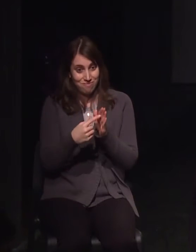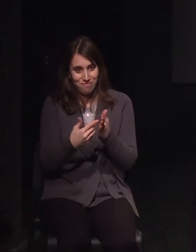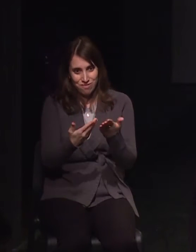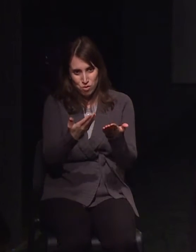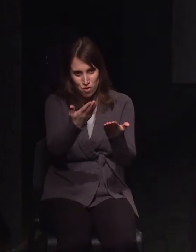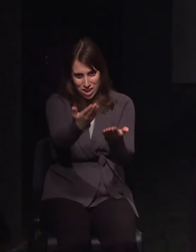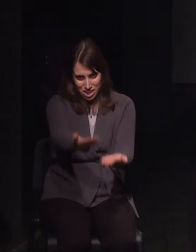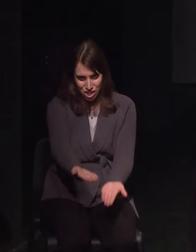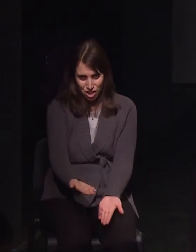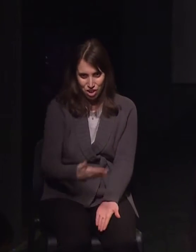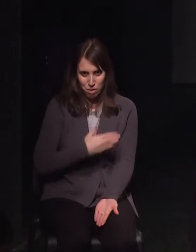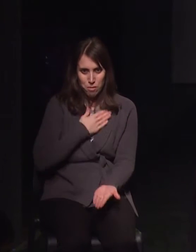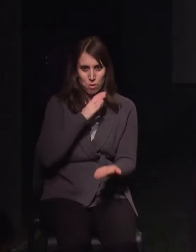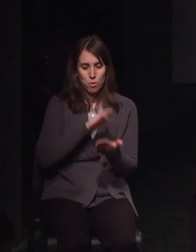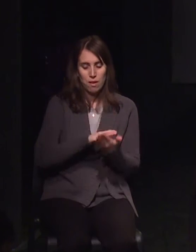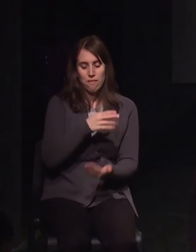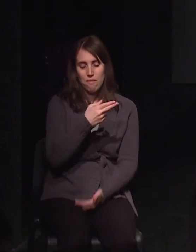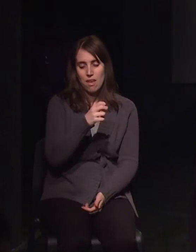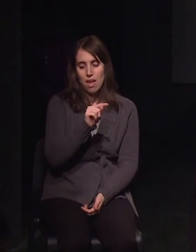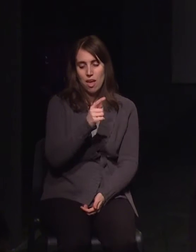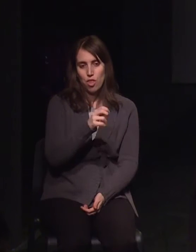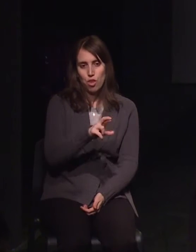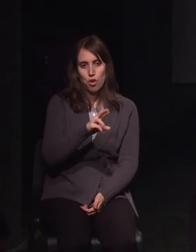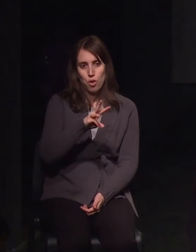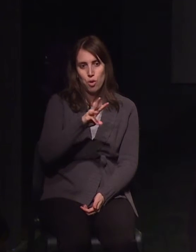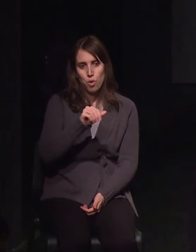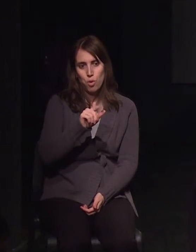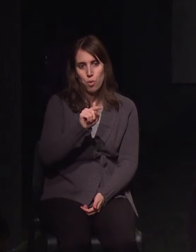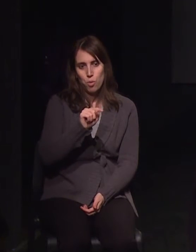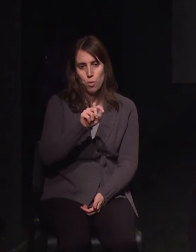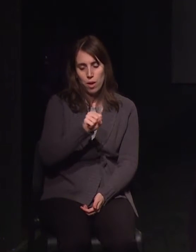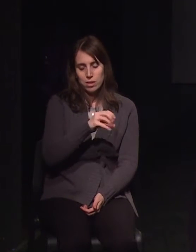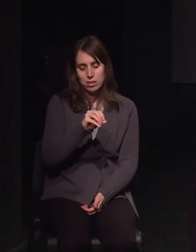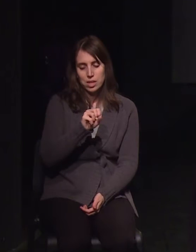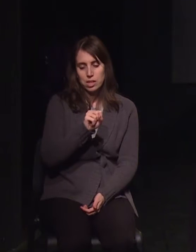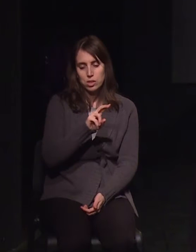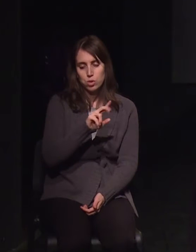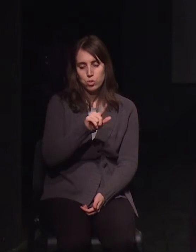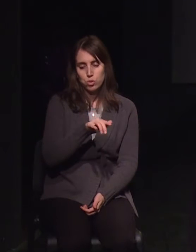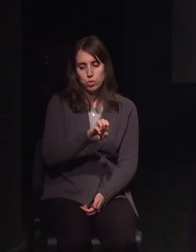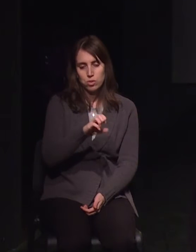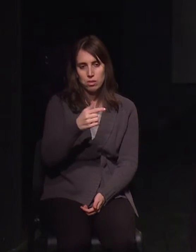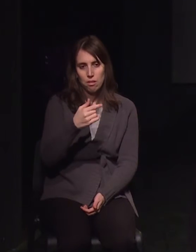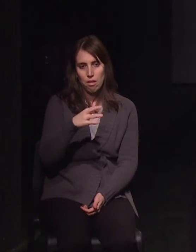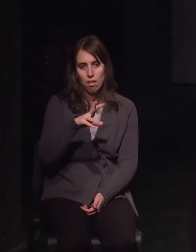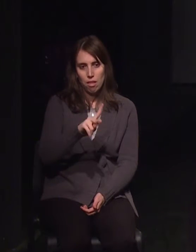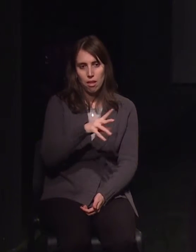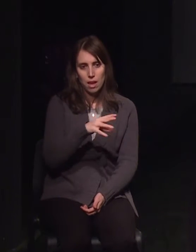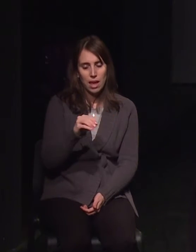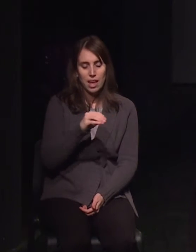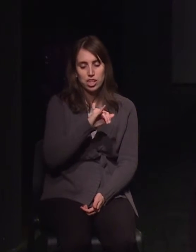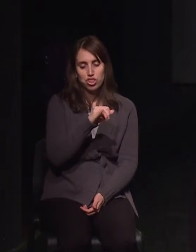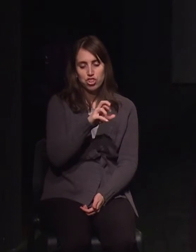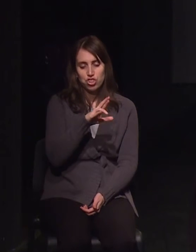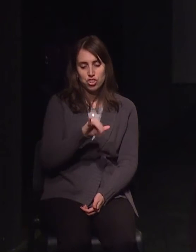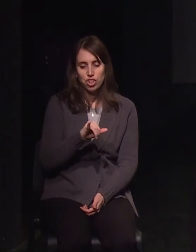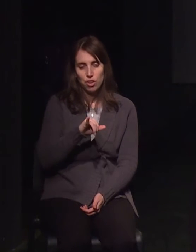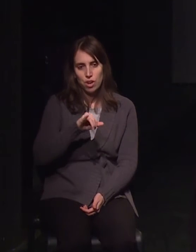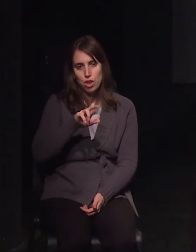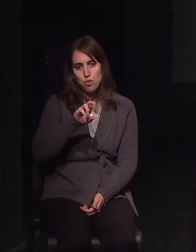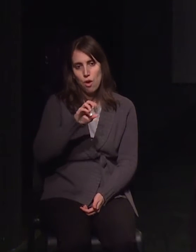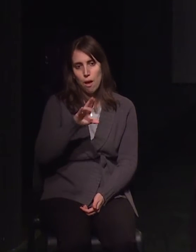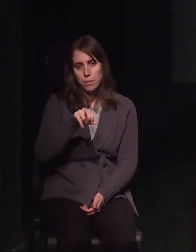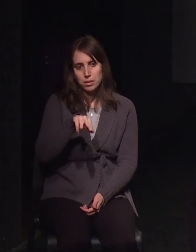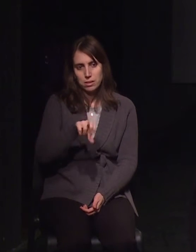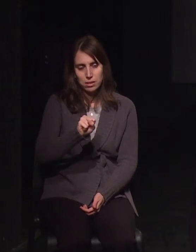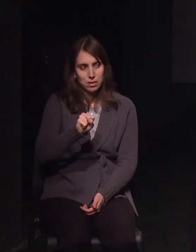out too my wife, and we had Jerry Robbins around, very much around, making us aware